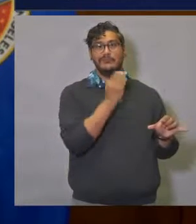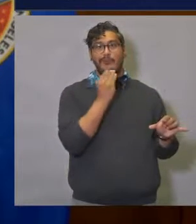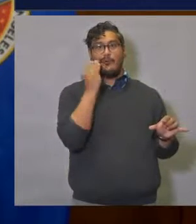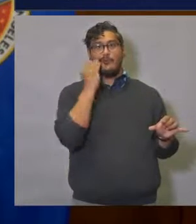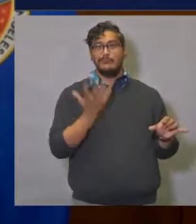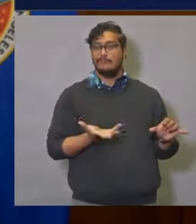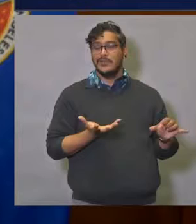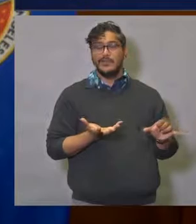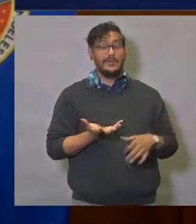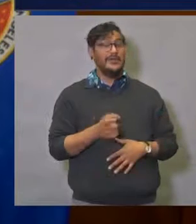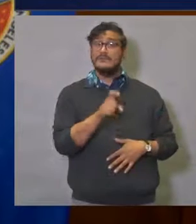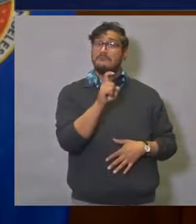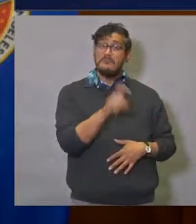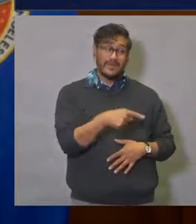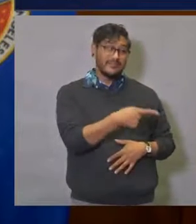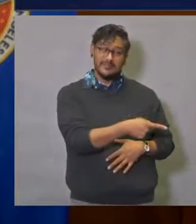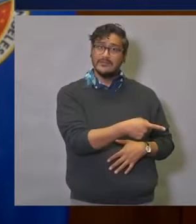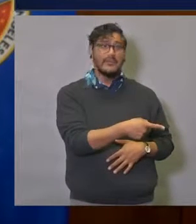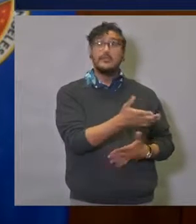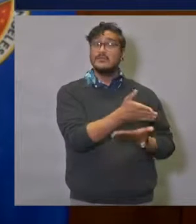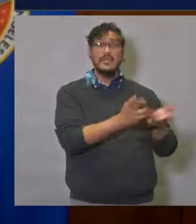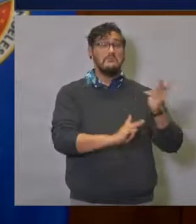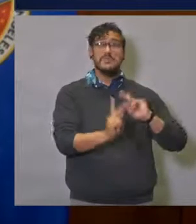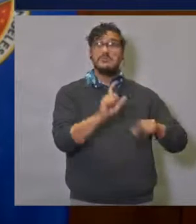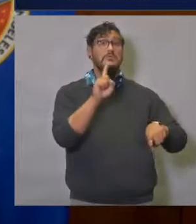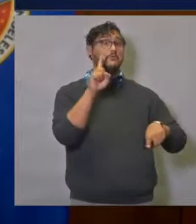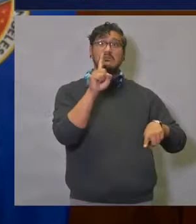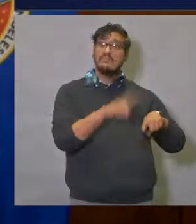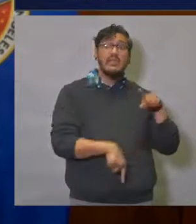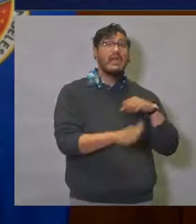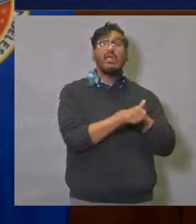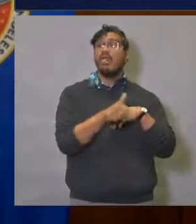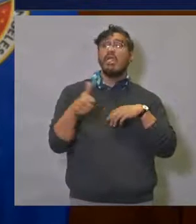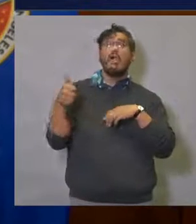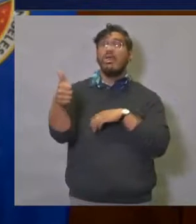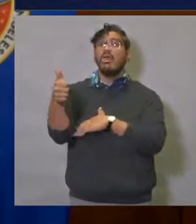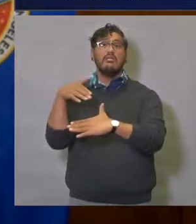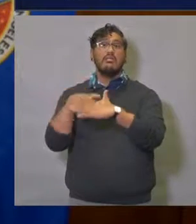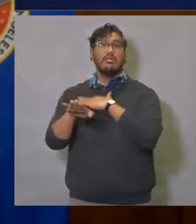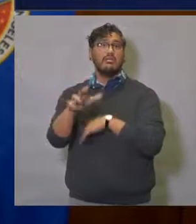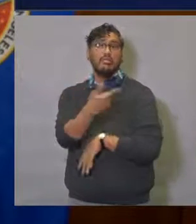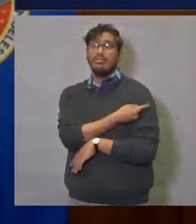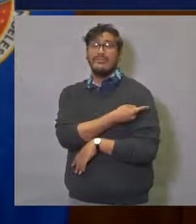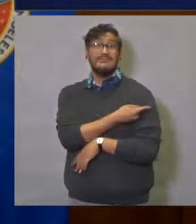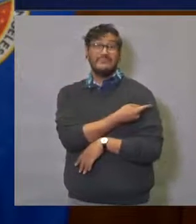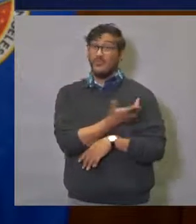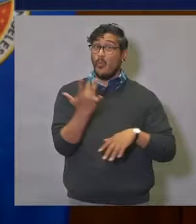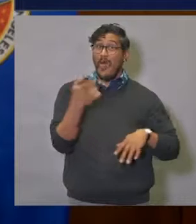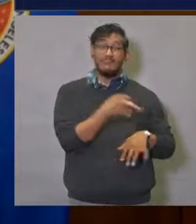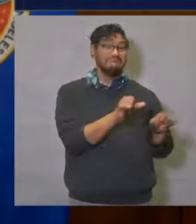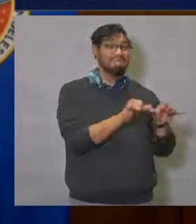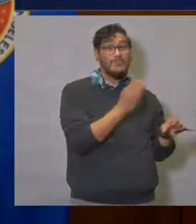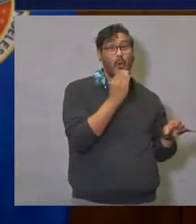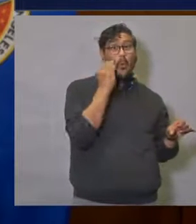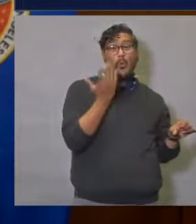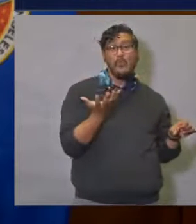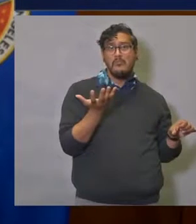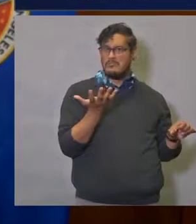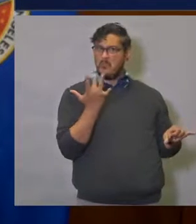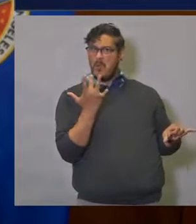EVERYONE.